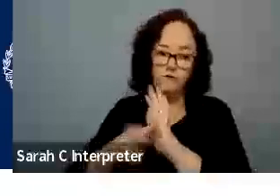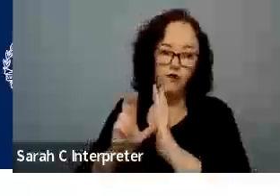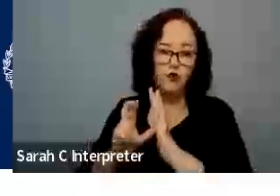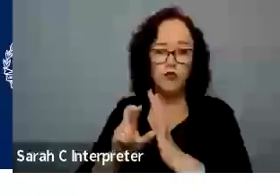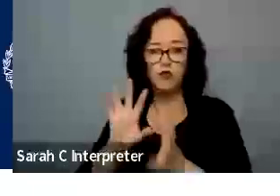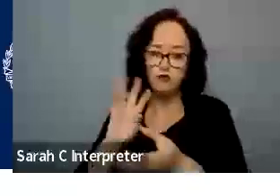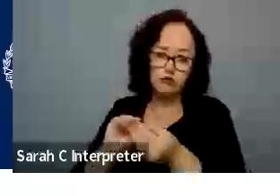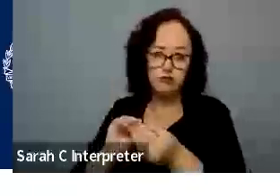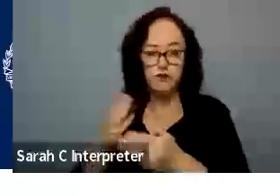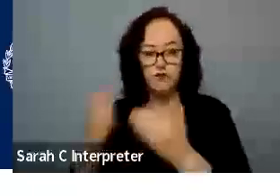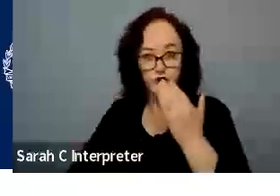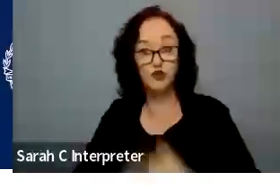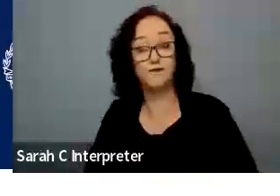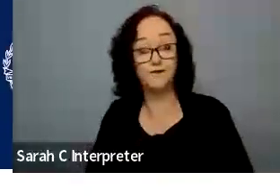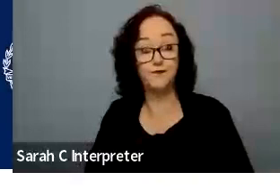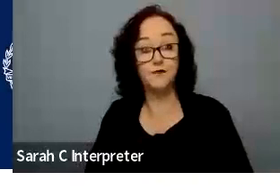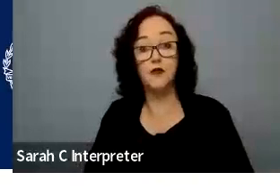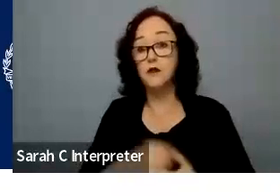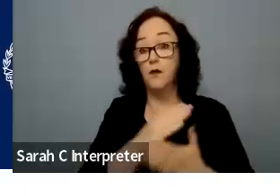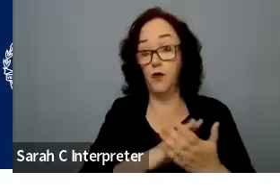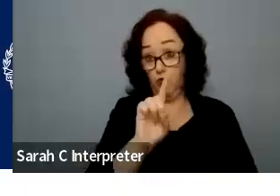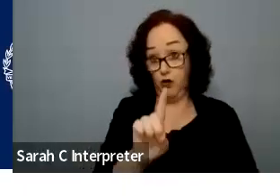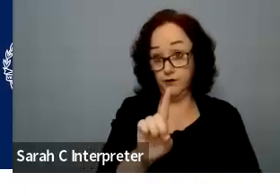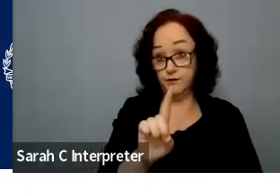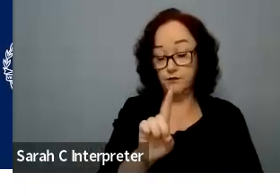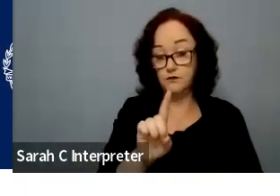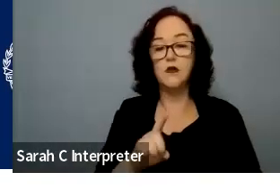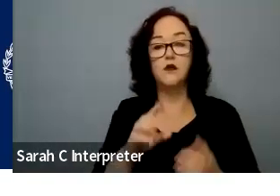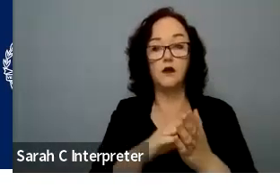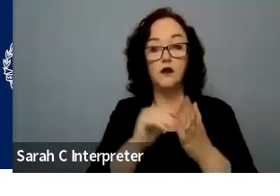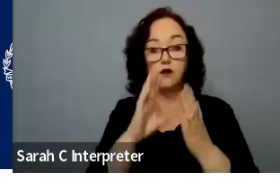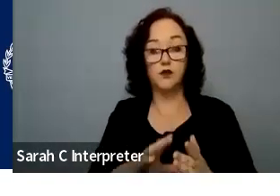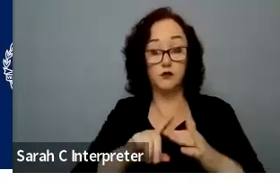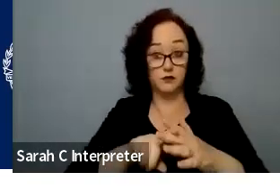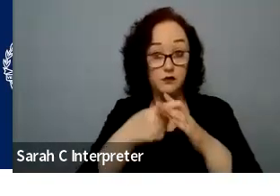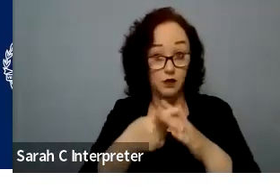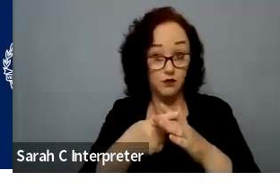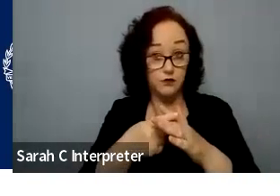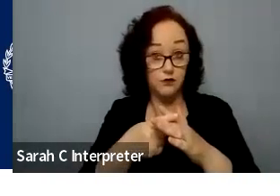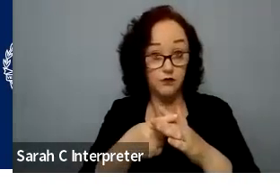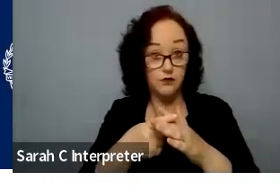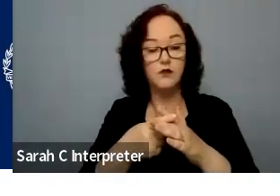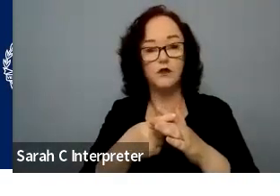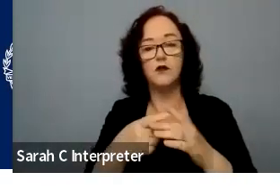So part one, this is where the students started, there was an icebreaker you know introducing